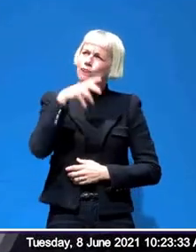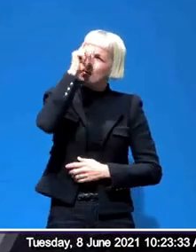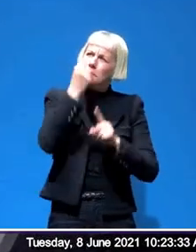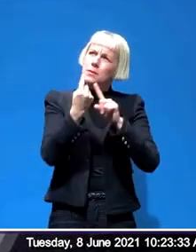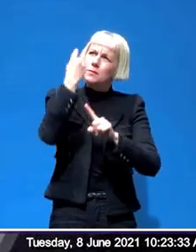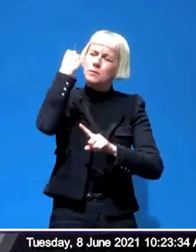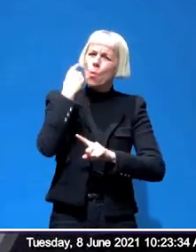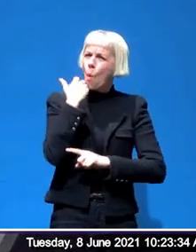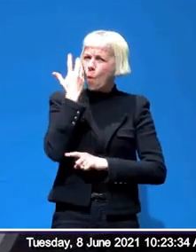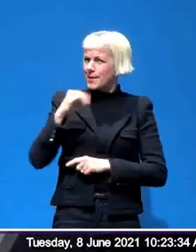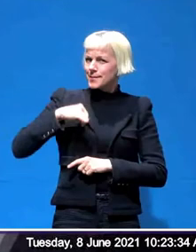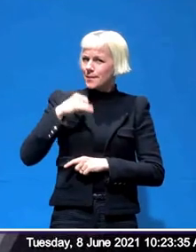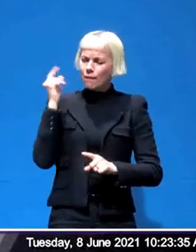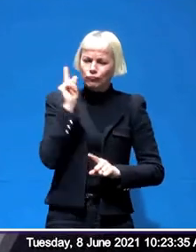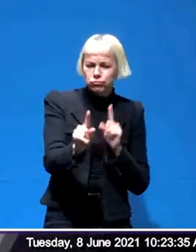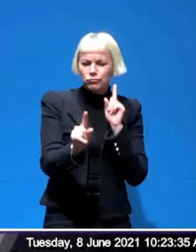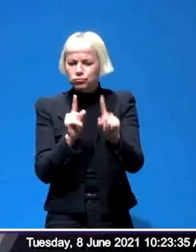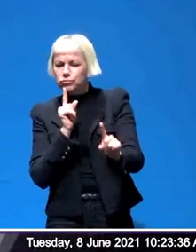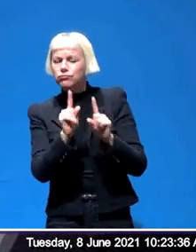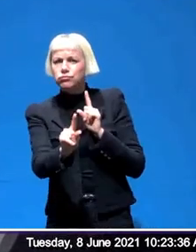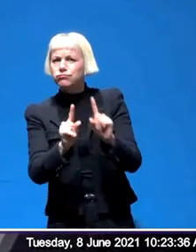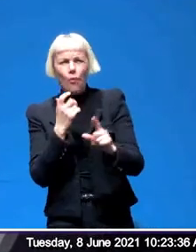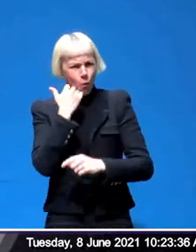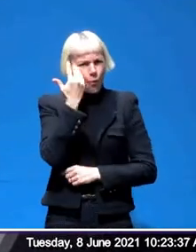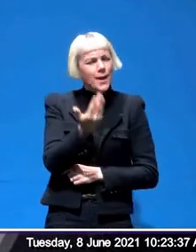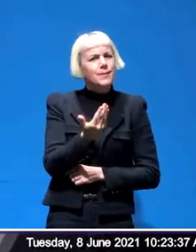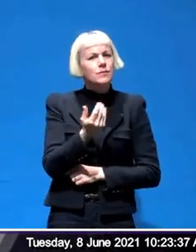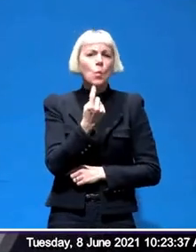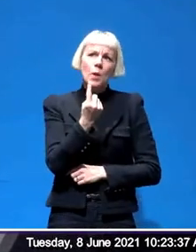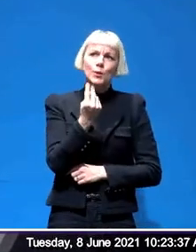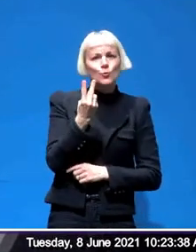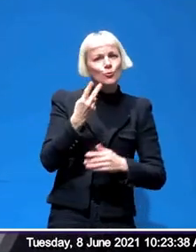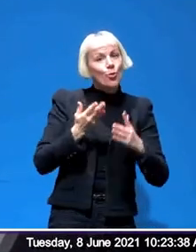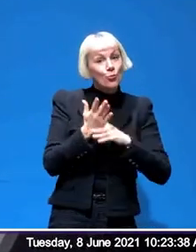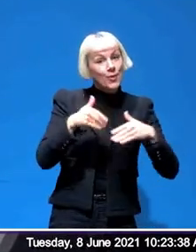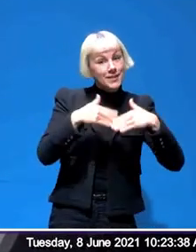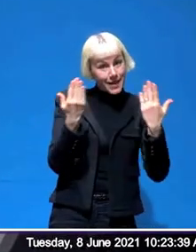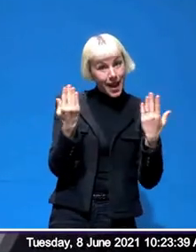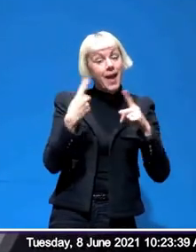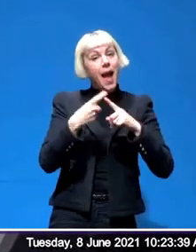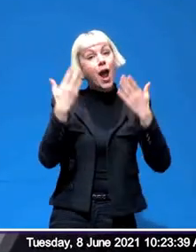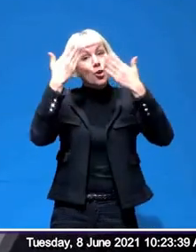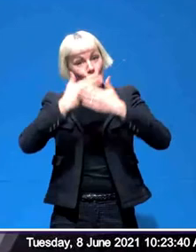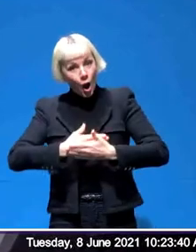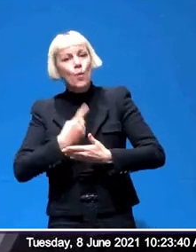There were one or two support workers on shift during the day and one support worker on shift throughout the night.